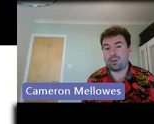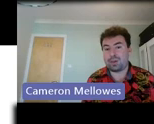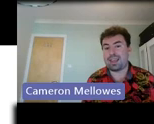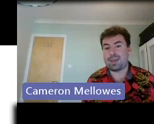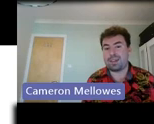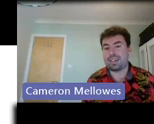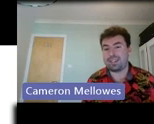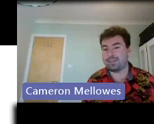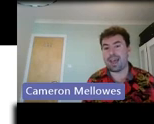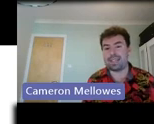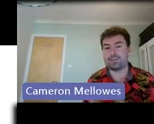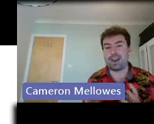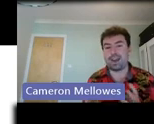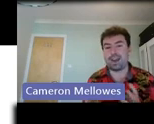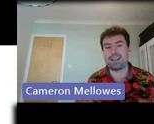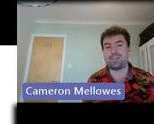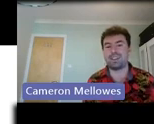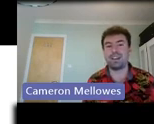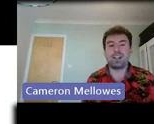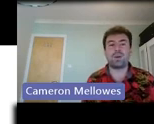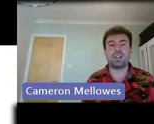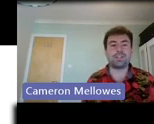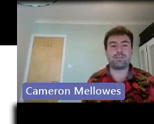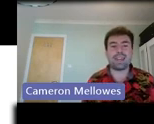together with their communities, families, friends, neighbours, to answer